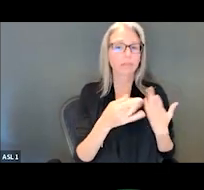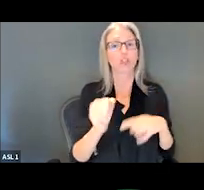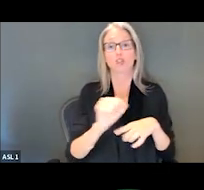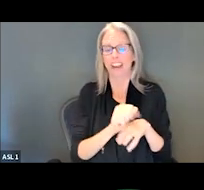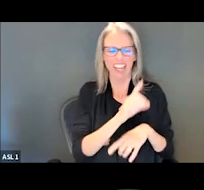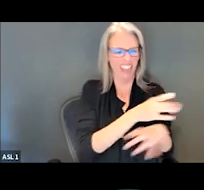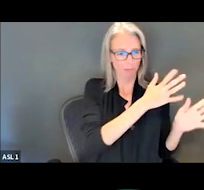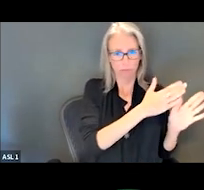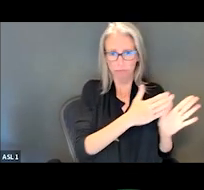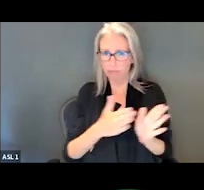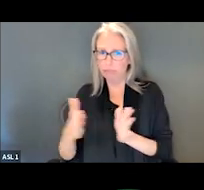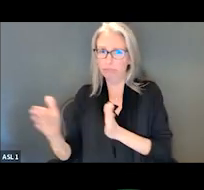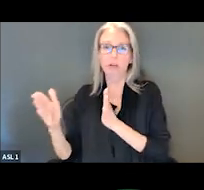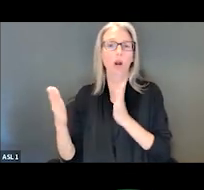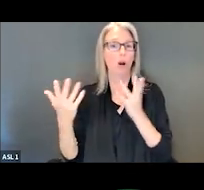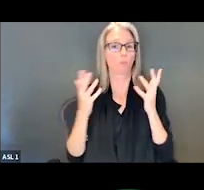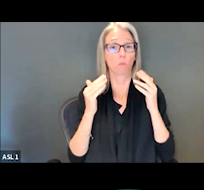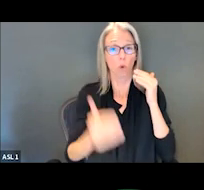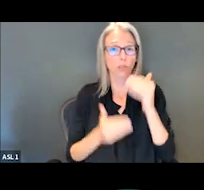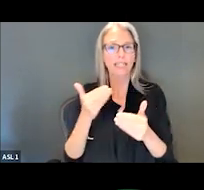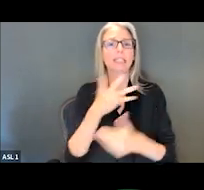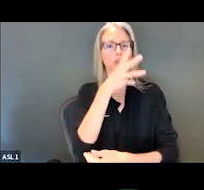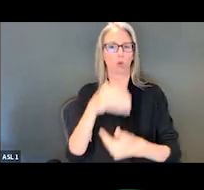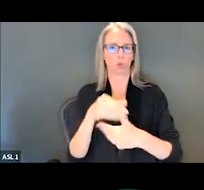and then they're being trained with colleagues who are from much more diverse backgrounds.